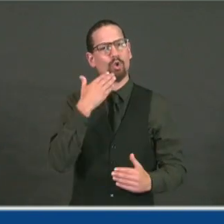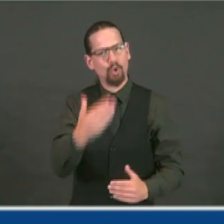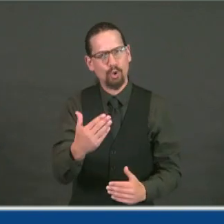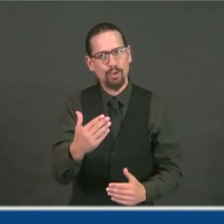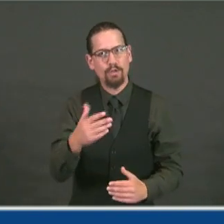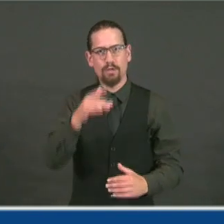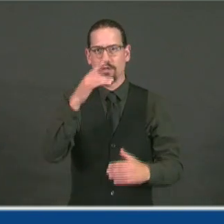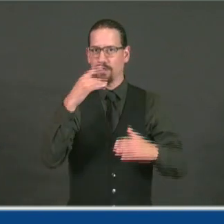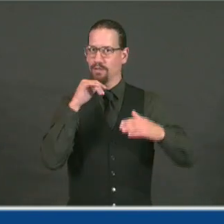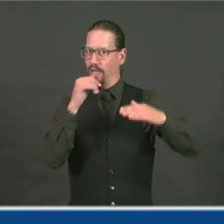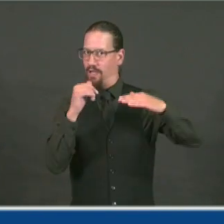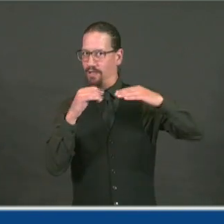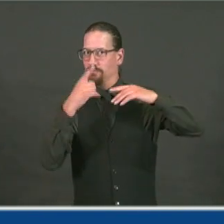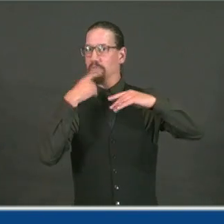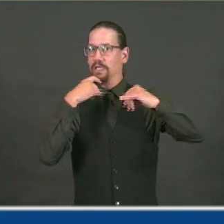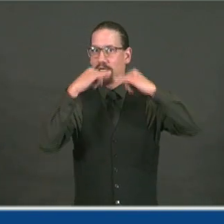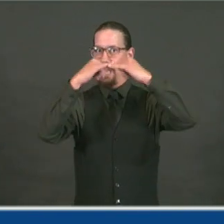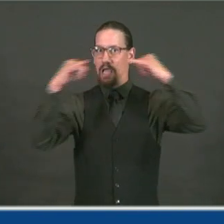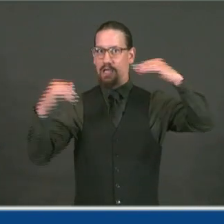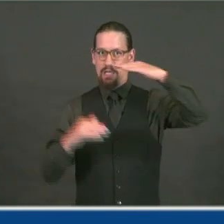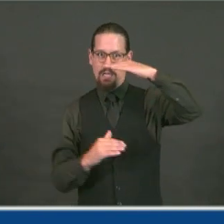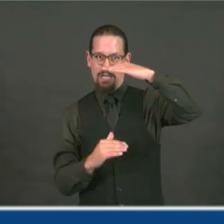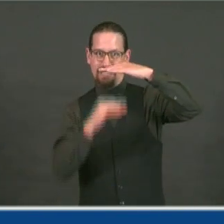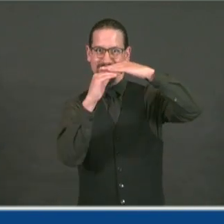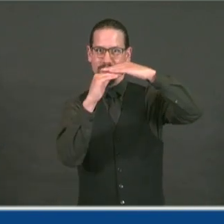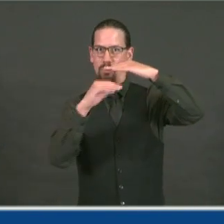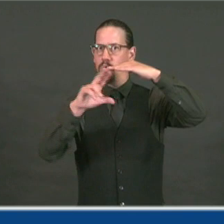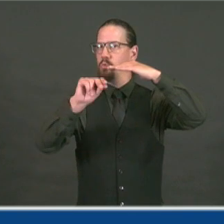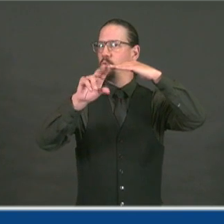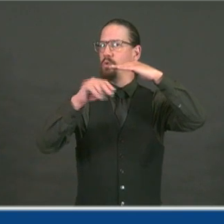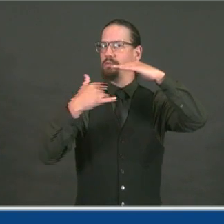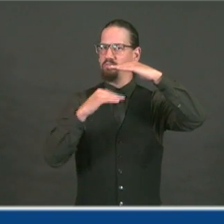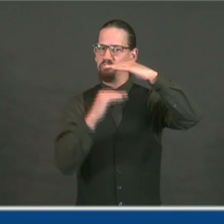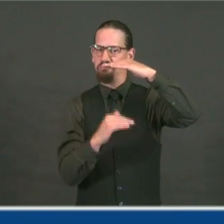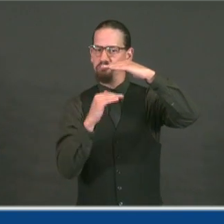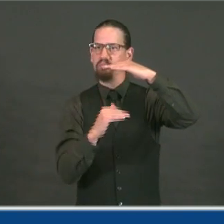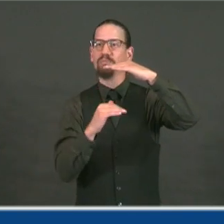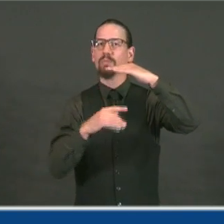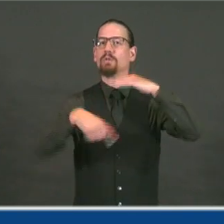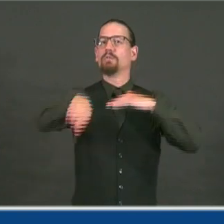HELPS YOU. IT TELLS YOU HOW CLOSE WE ARE TO THE REDLINE AND WHAT OUR TREND